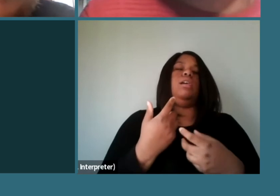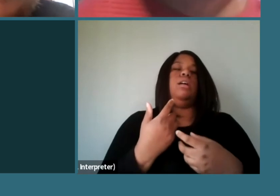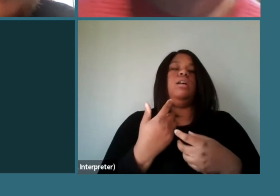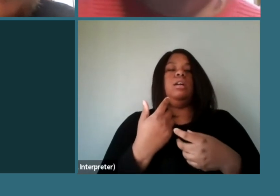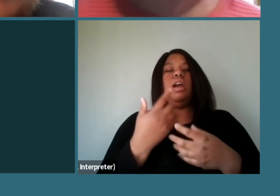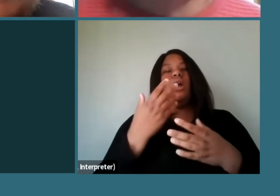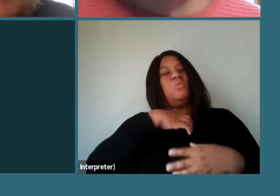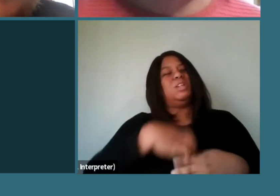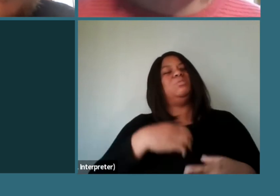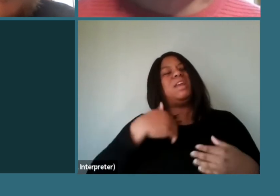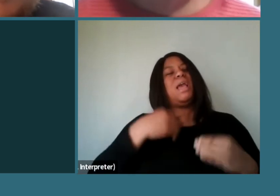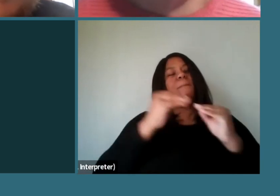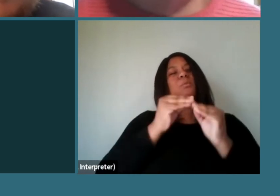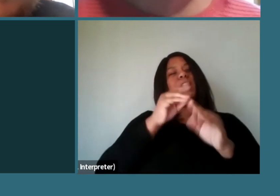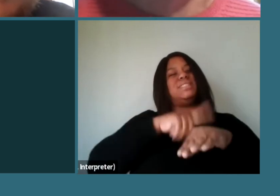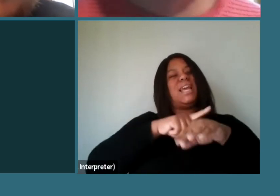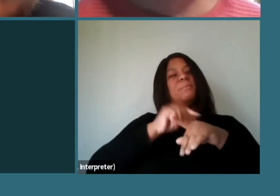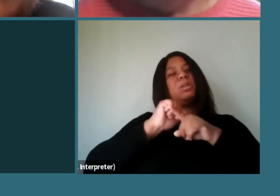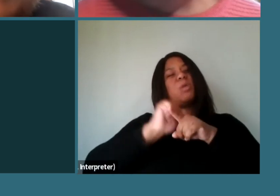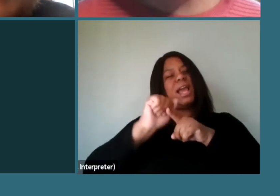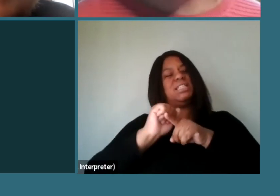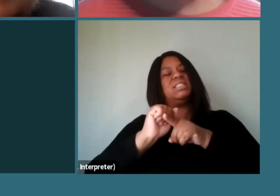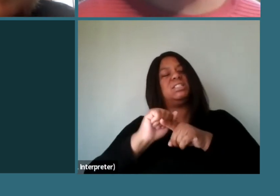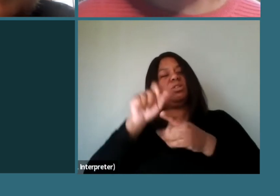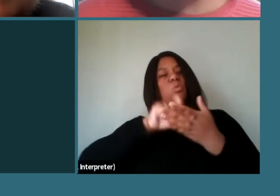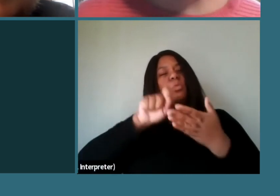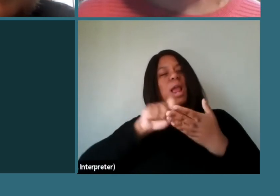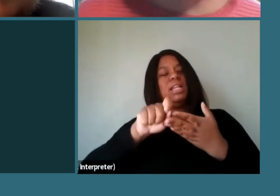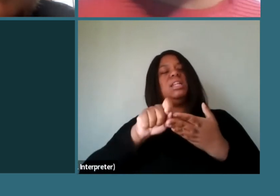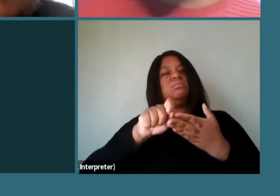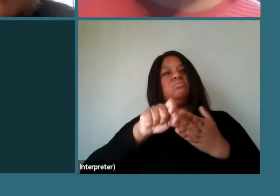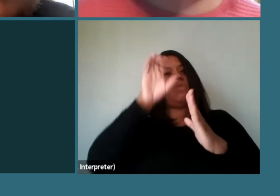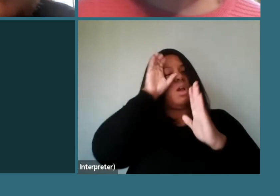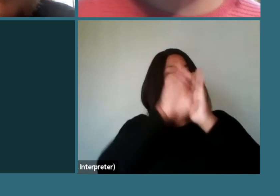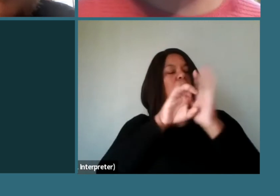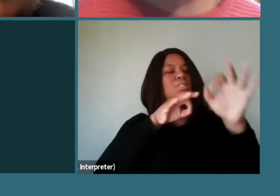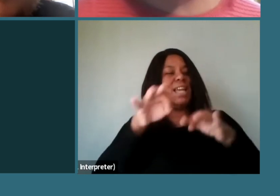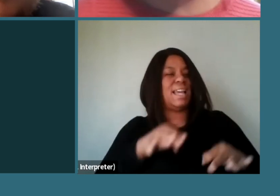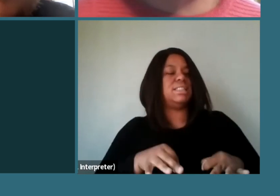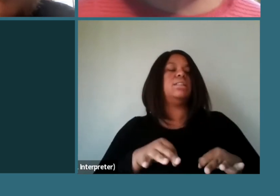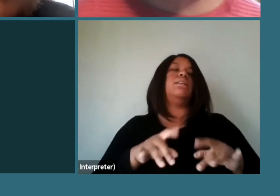time together to practice writing alt text and something that you can do.